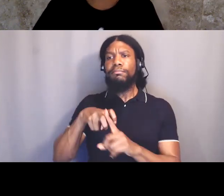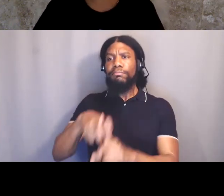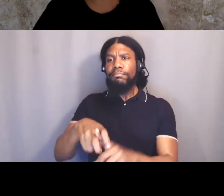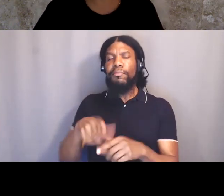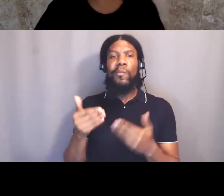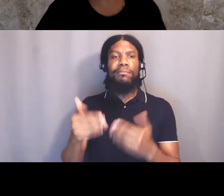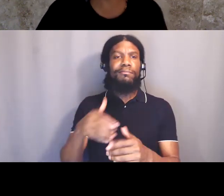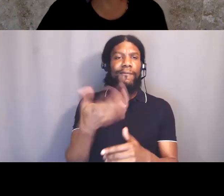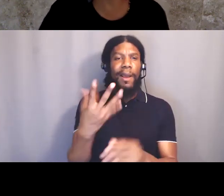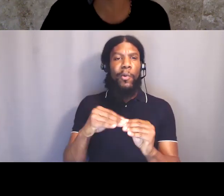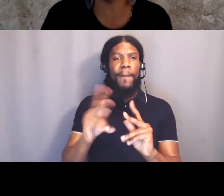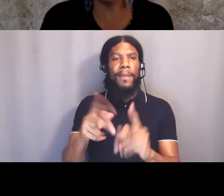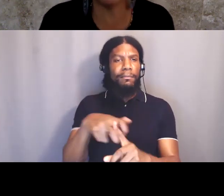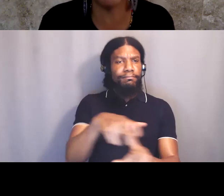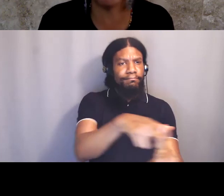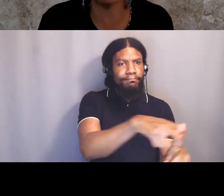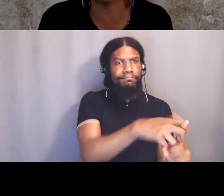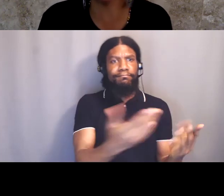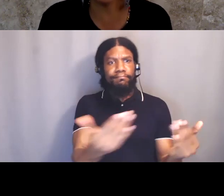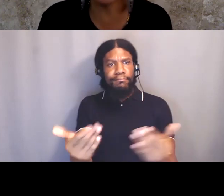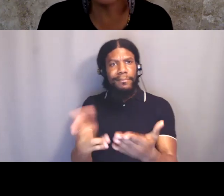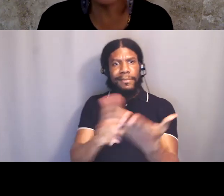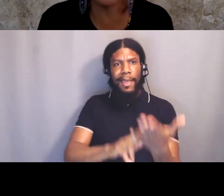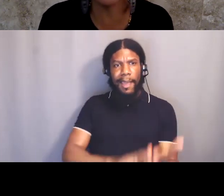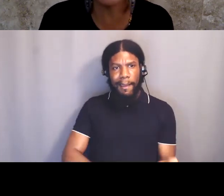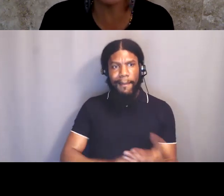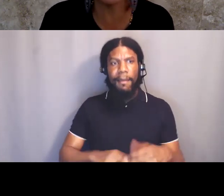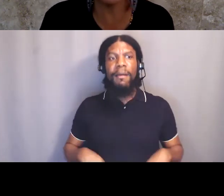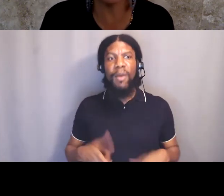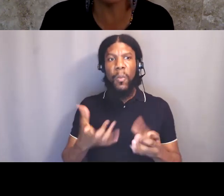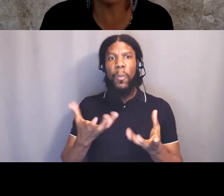with the mother of beloved little girl, 16 year old girl